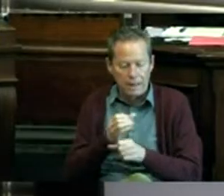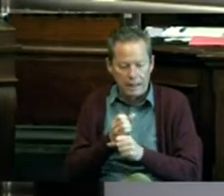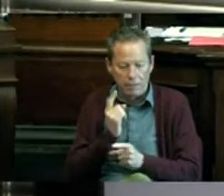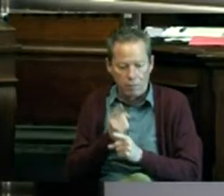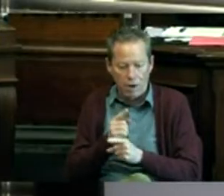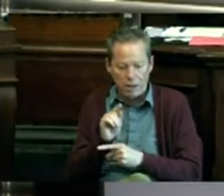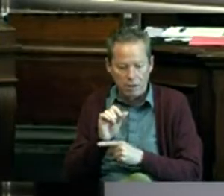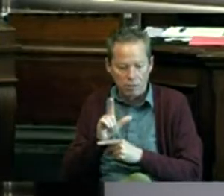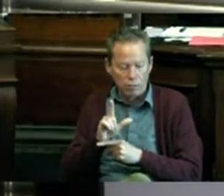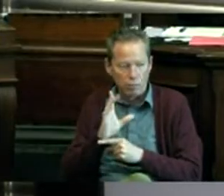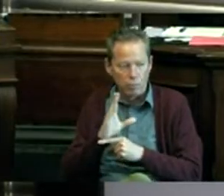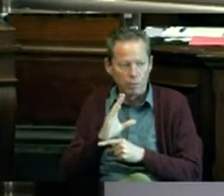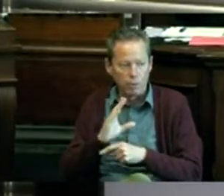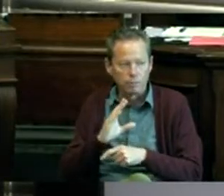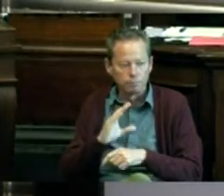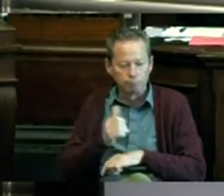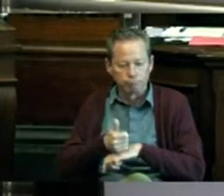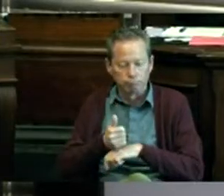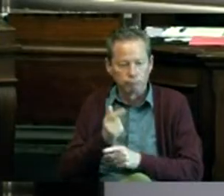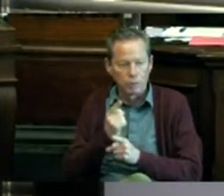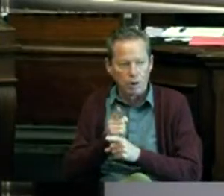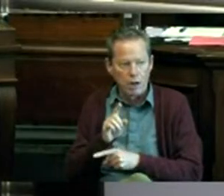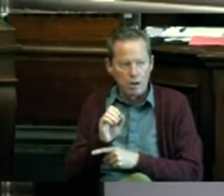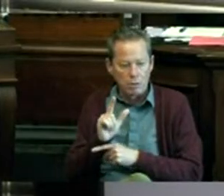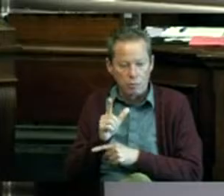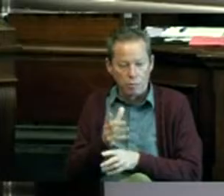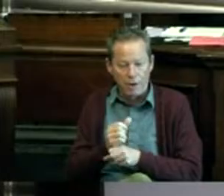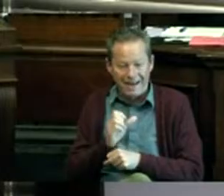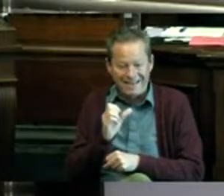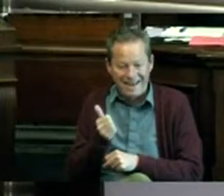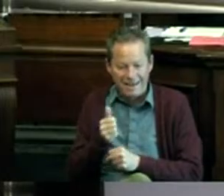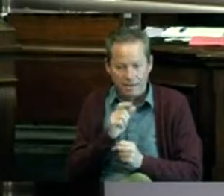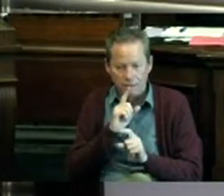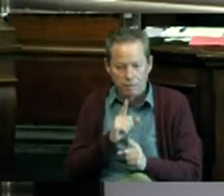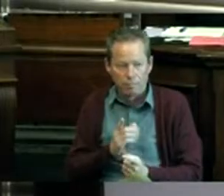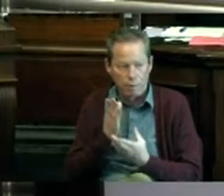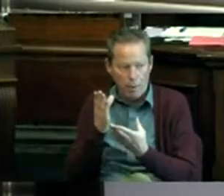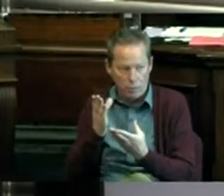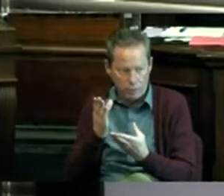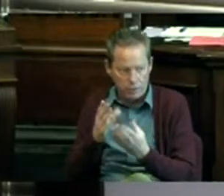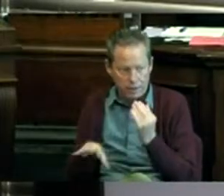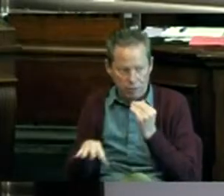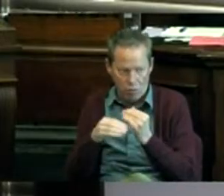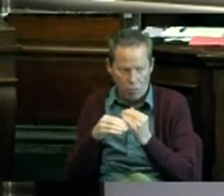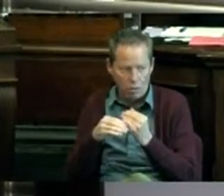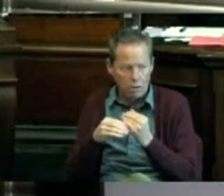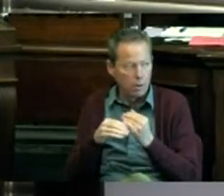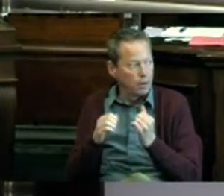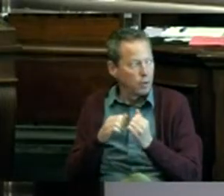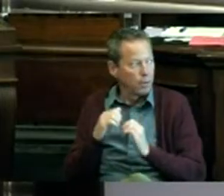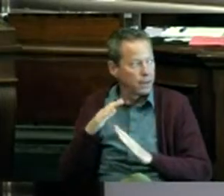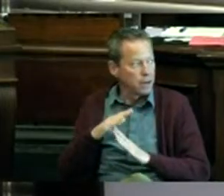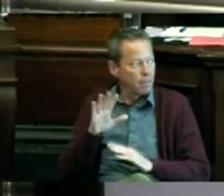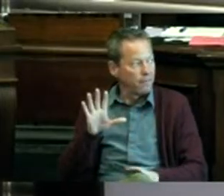proposals to give us the assurance that we're going to get the right tool. We're going